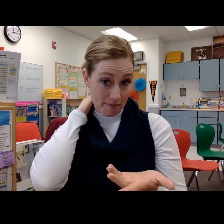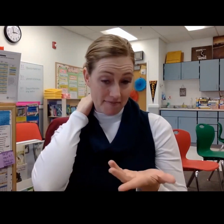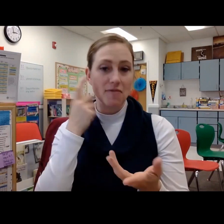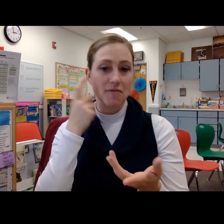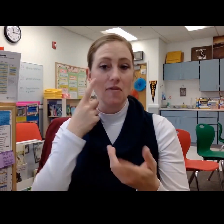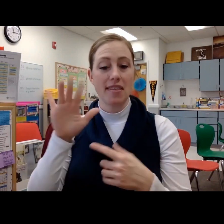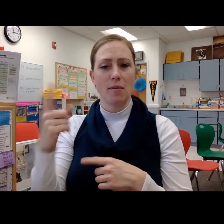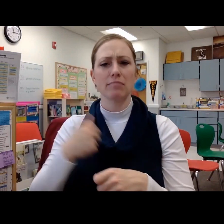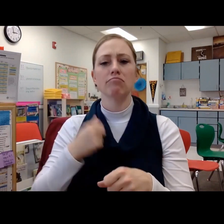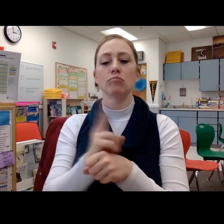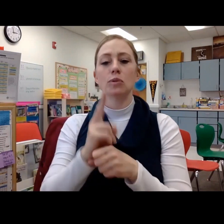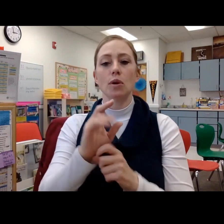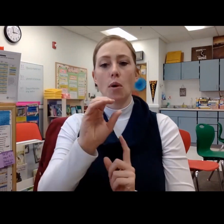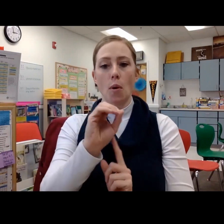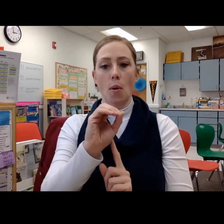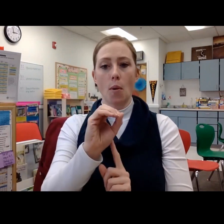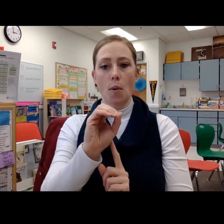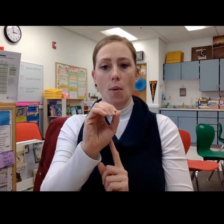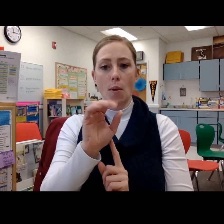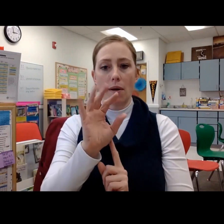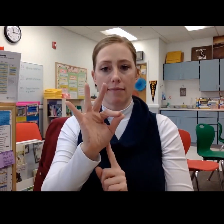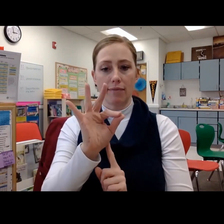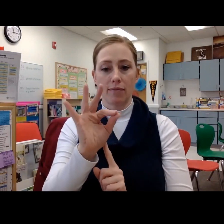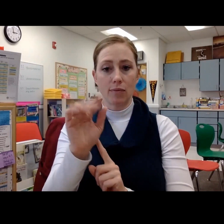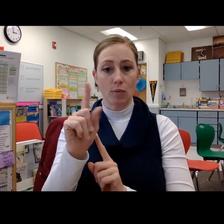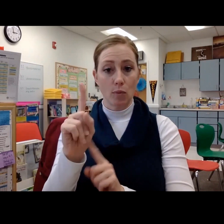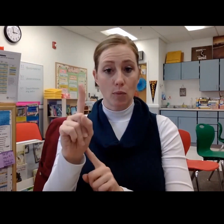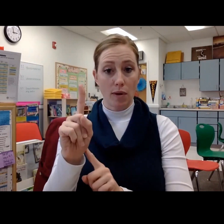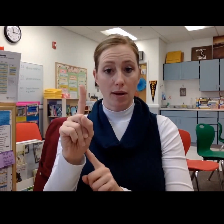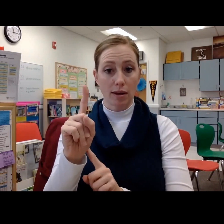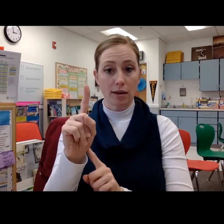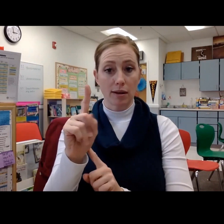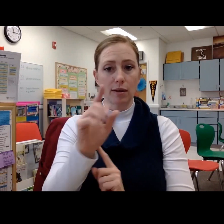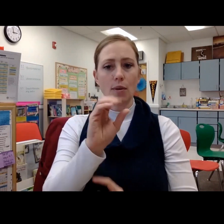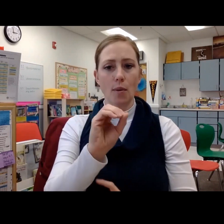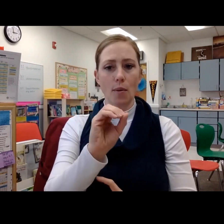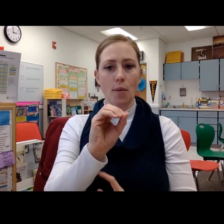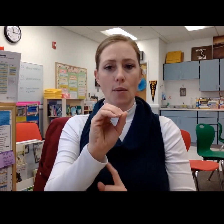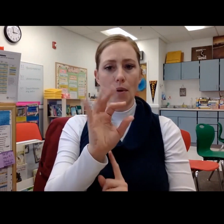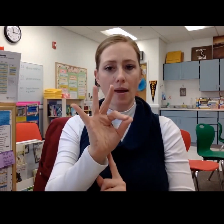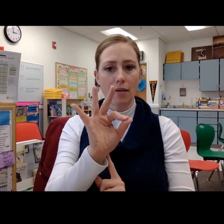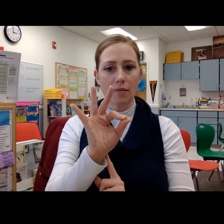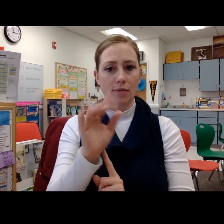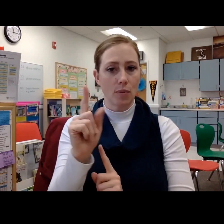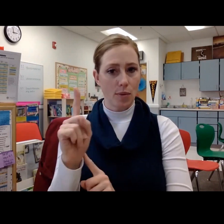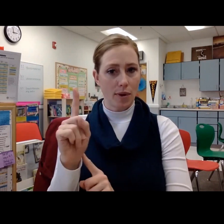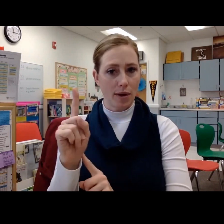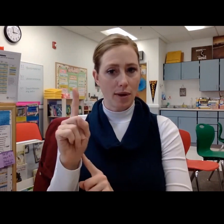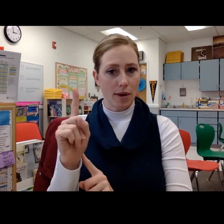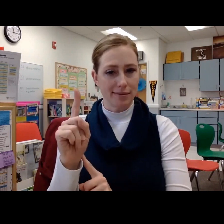to create rhythm. So for that one, I use the O, F and 1 handshapes.